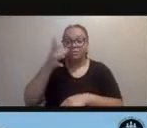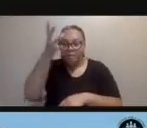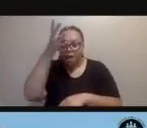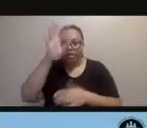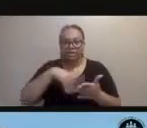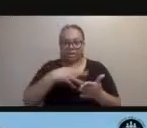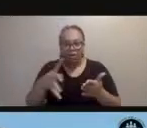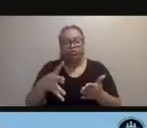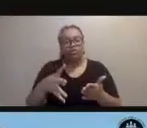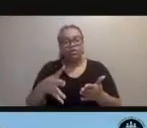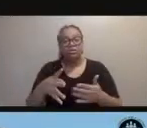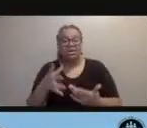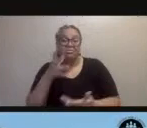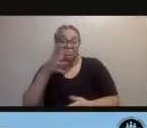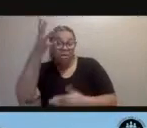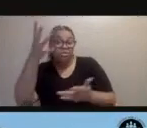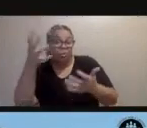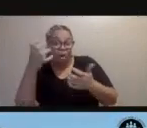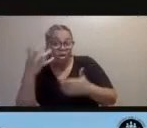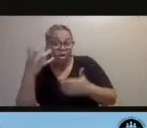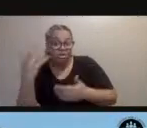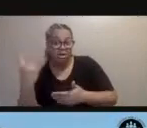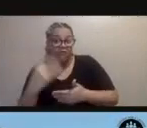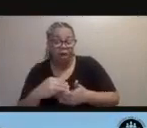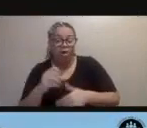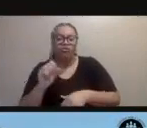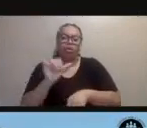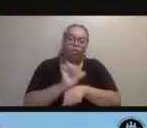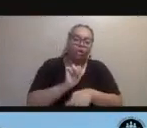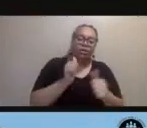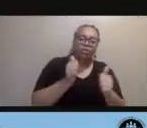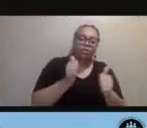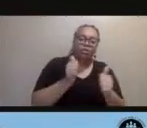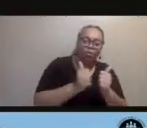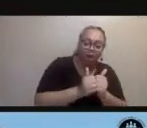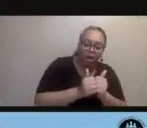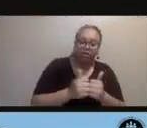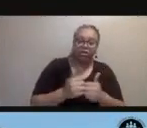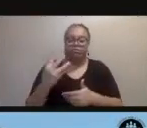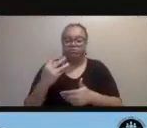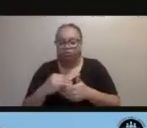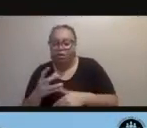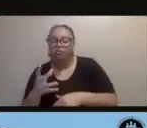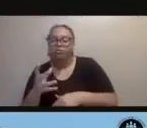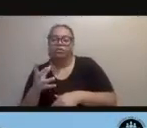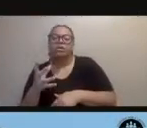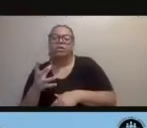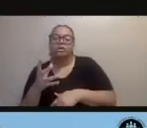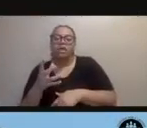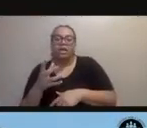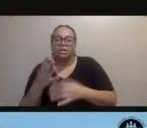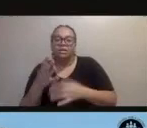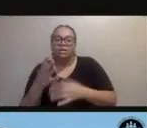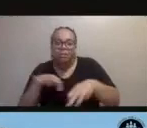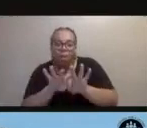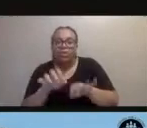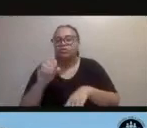CAN TAKE TIME OFF WORK. AND I THINK JUST WORKING AROUND PARENTS WANTS TO BE PARENTS